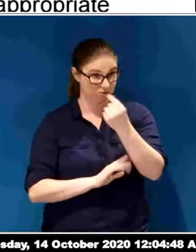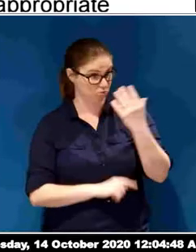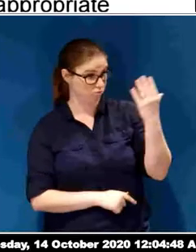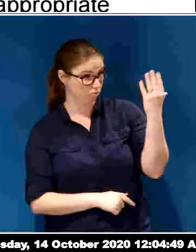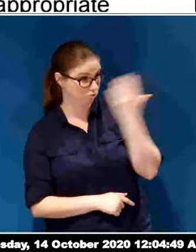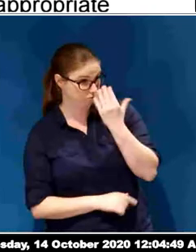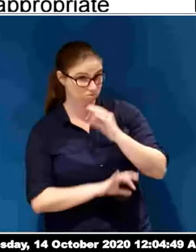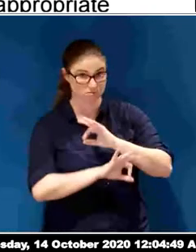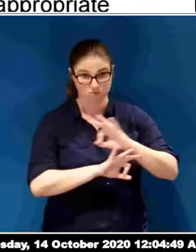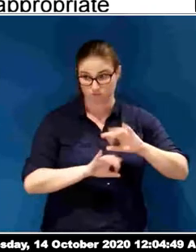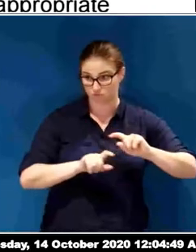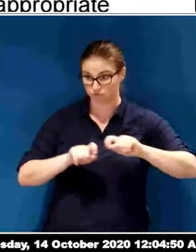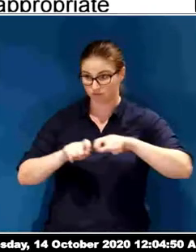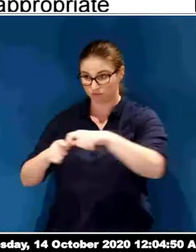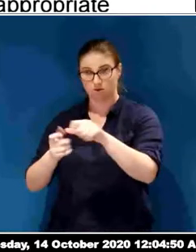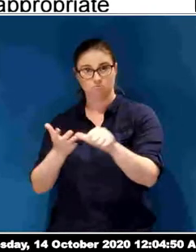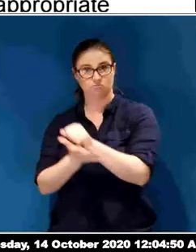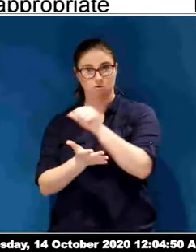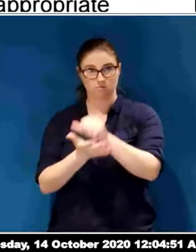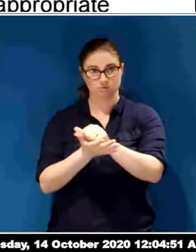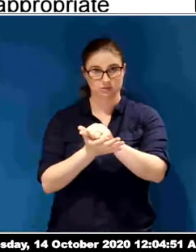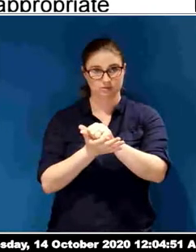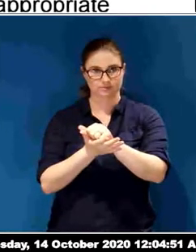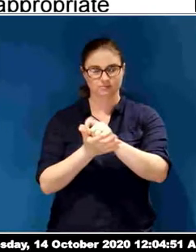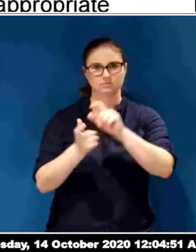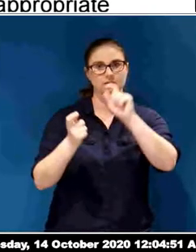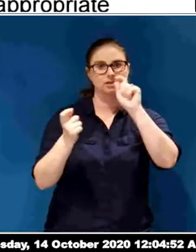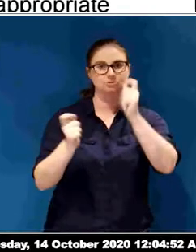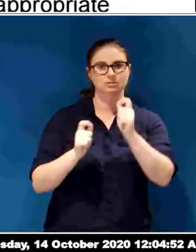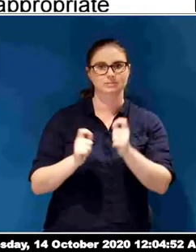And that might mean that the adjustments that are planned are only then